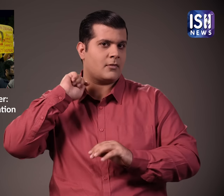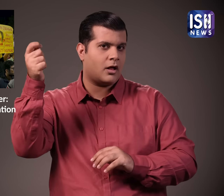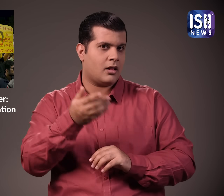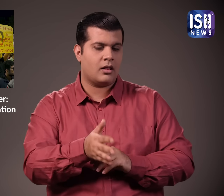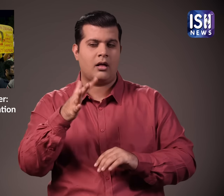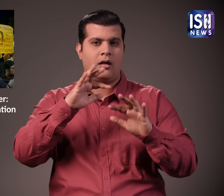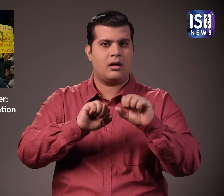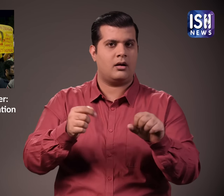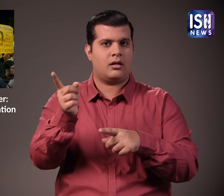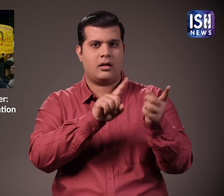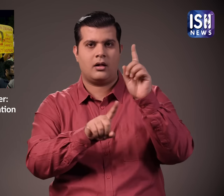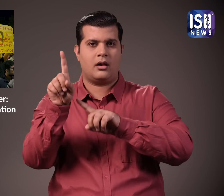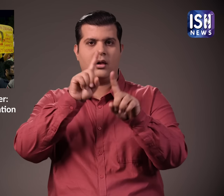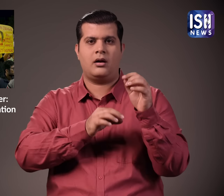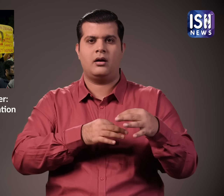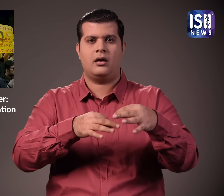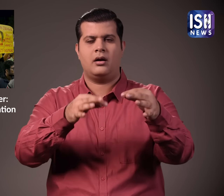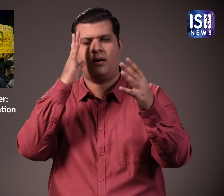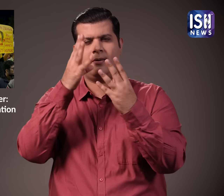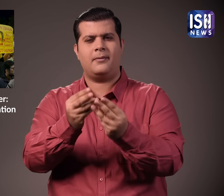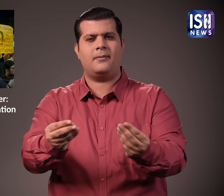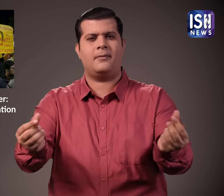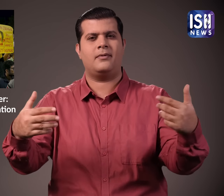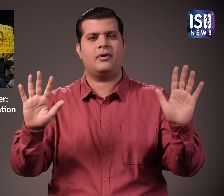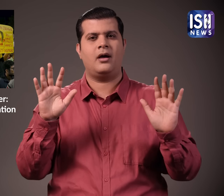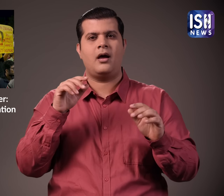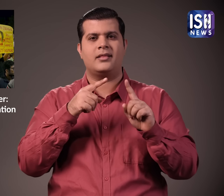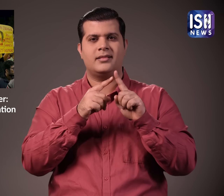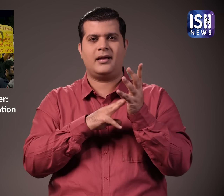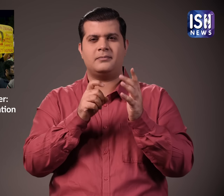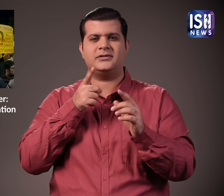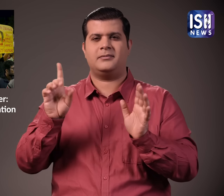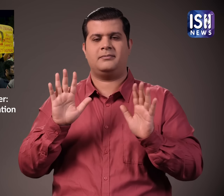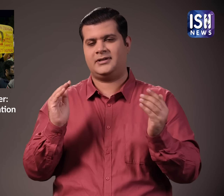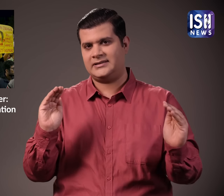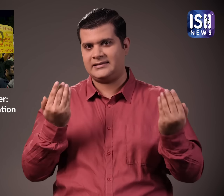and then they could claim that it was a suicide or a rape, and they could just claim something and eventually the case would be closed.